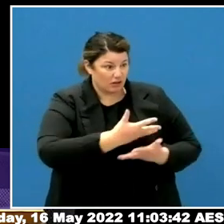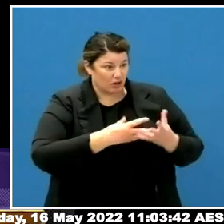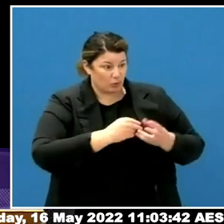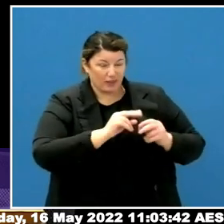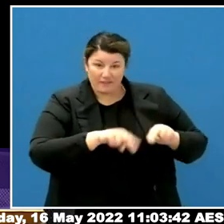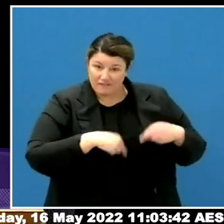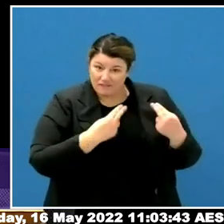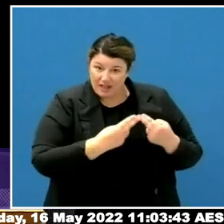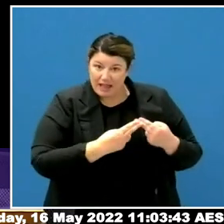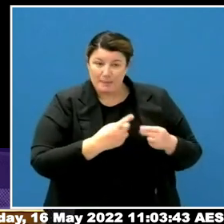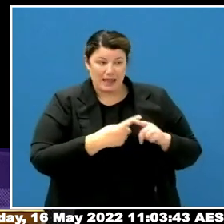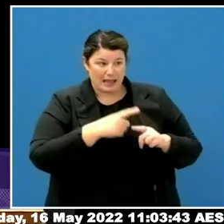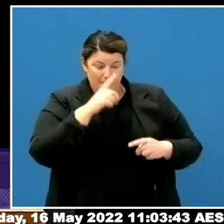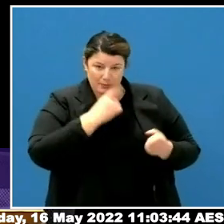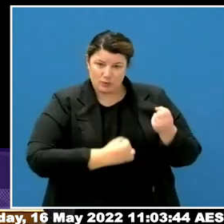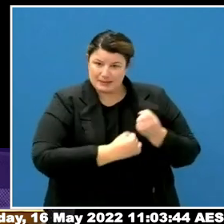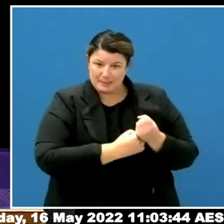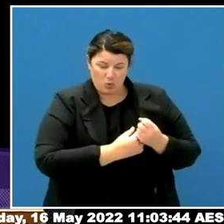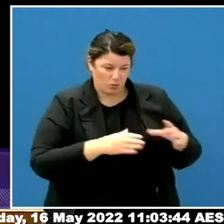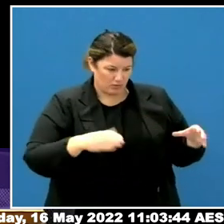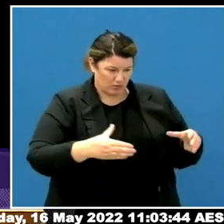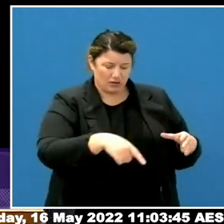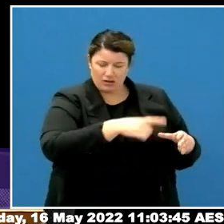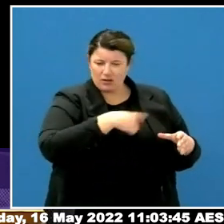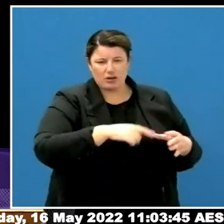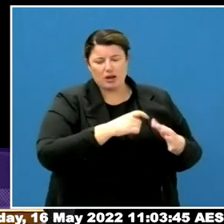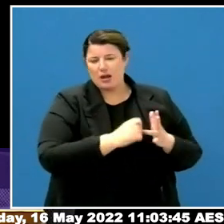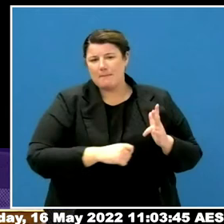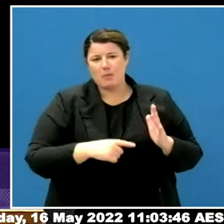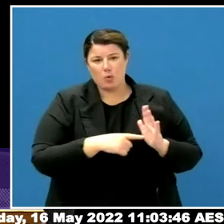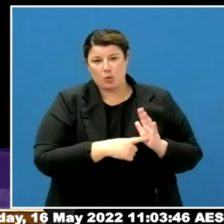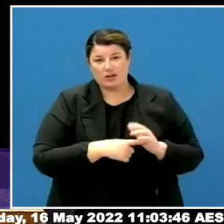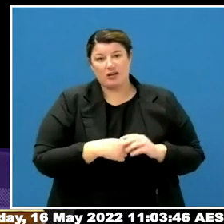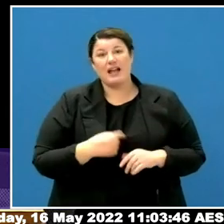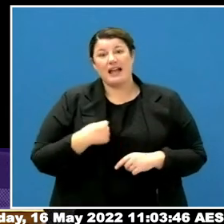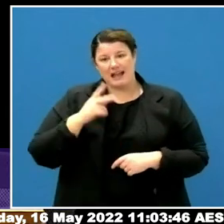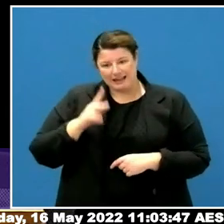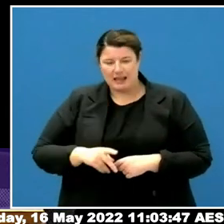supporters. This issue will be highlighted again during the course of the week.